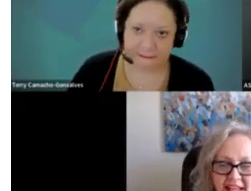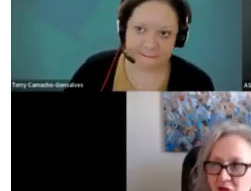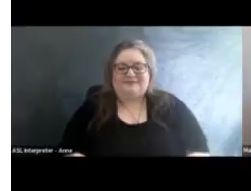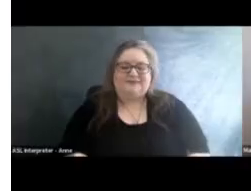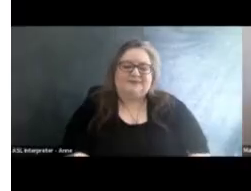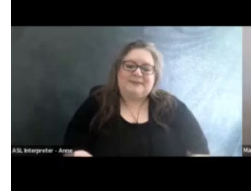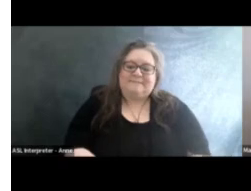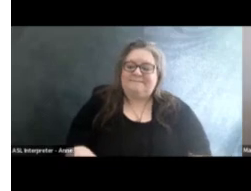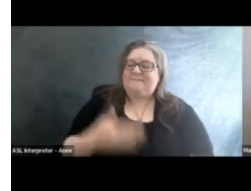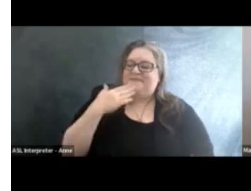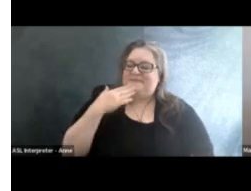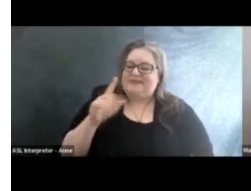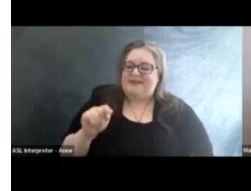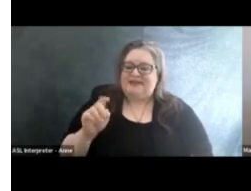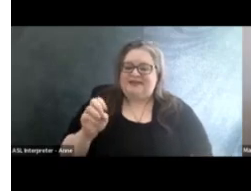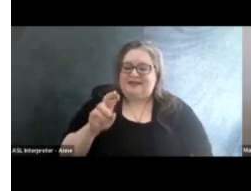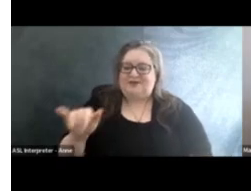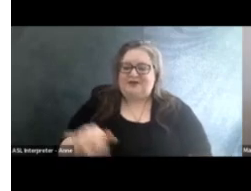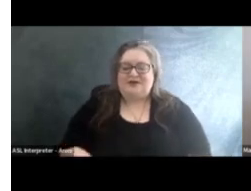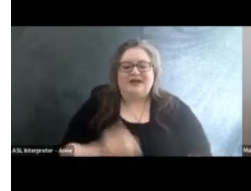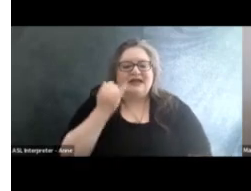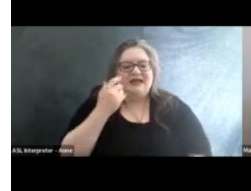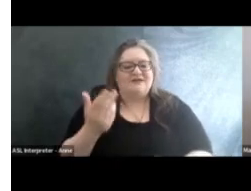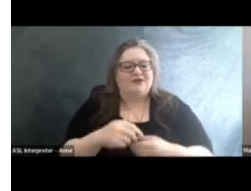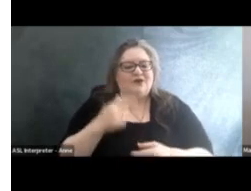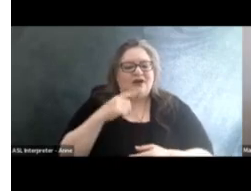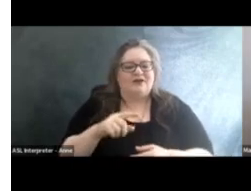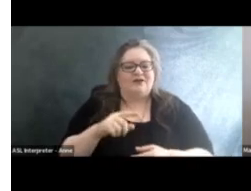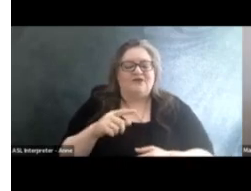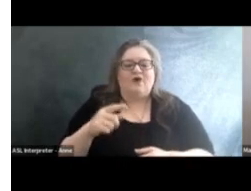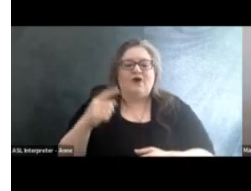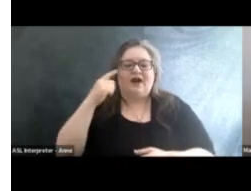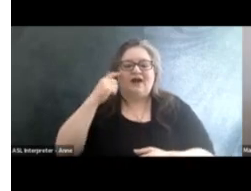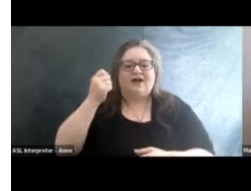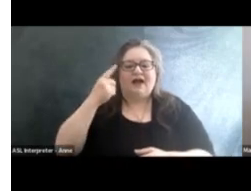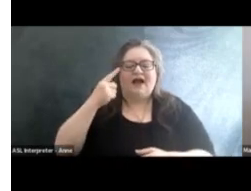Thank you, Terry. If you are here for cognitive impairment and substance use disorder